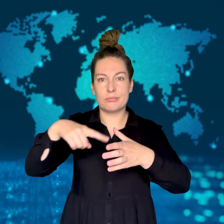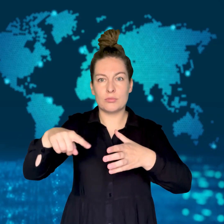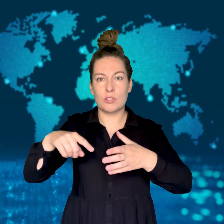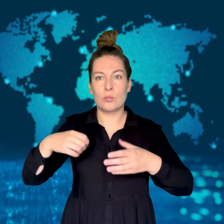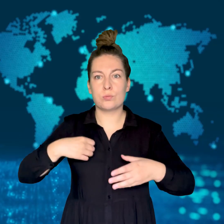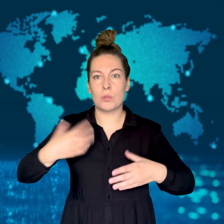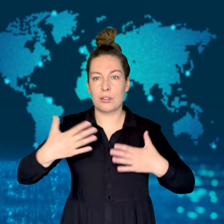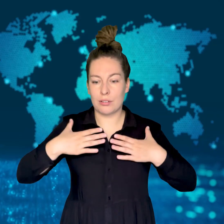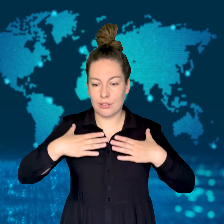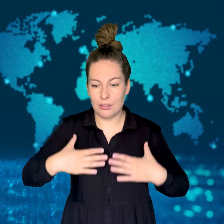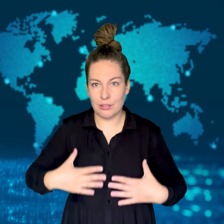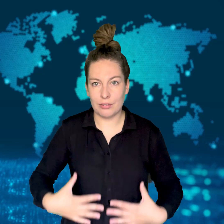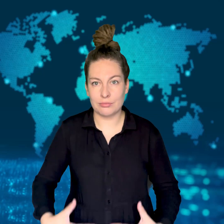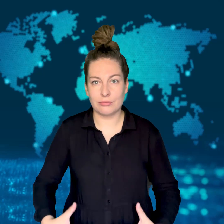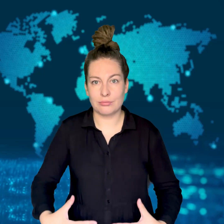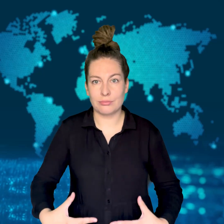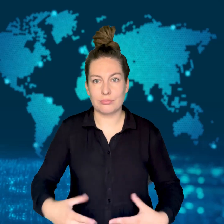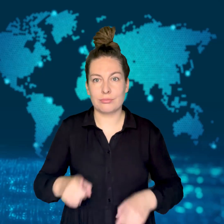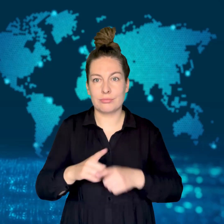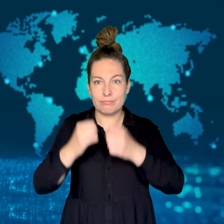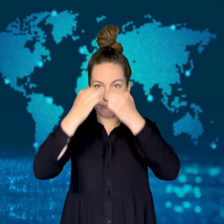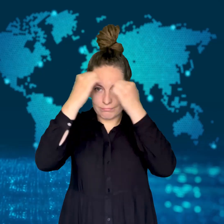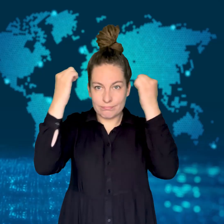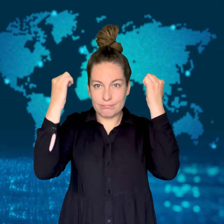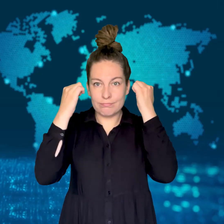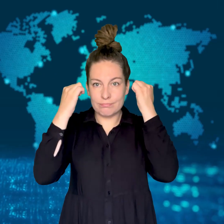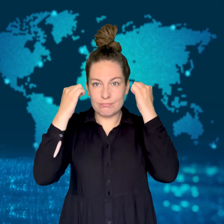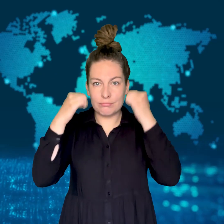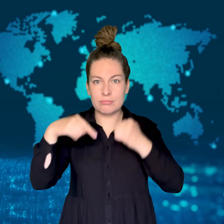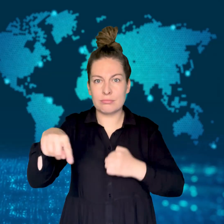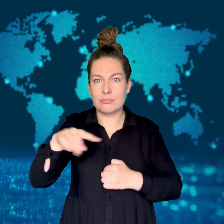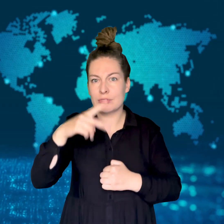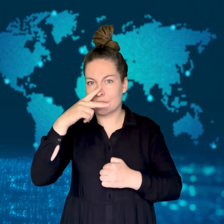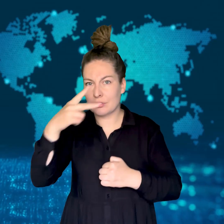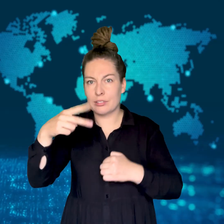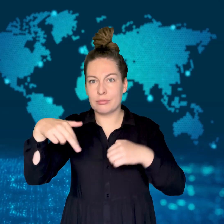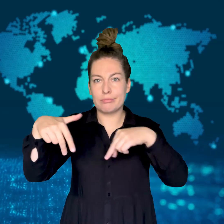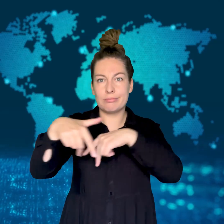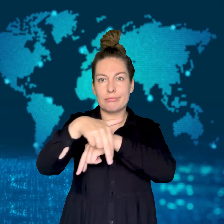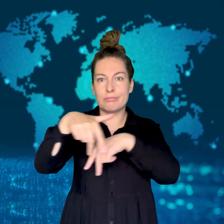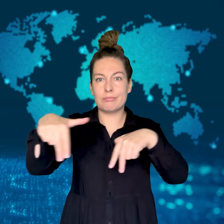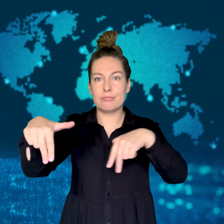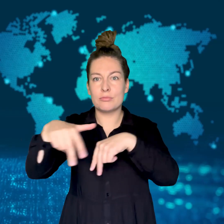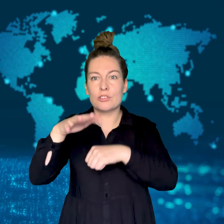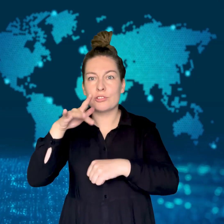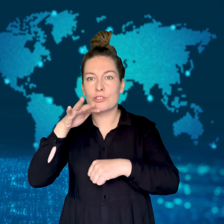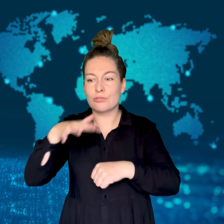and hair nets investigating at the scene.